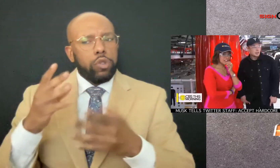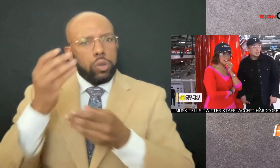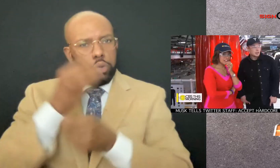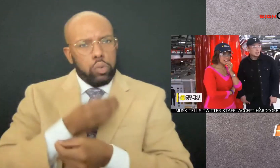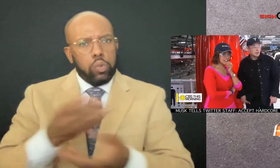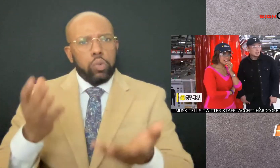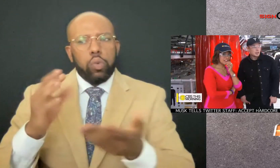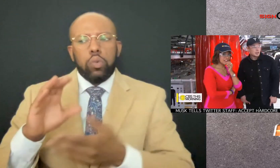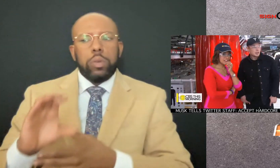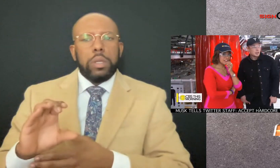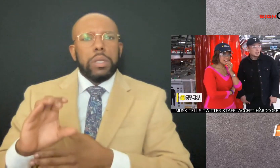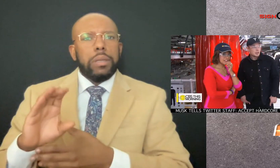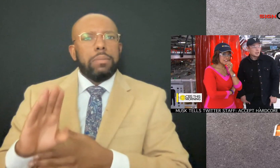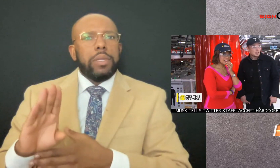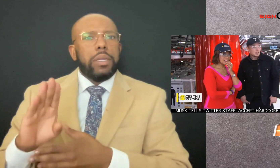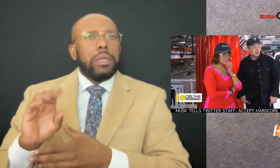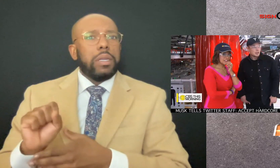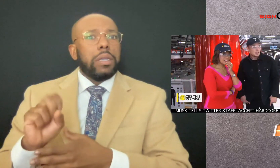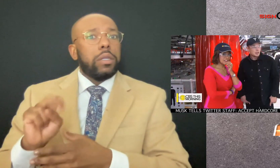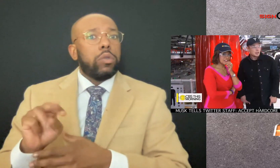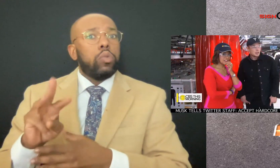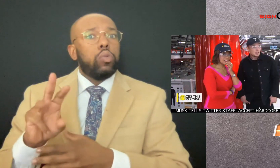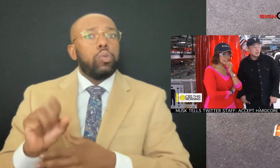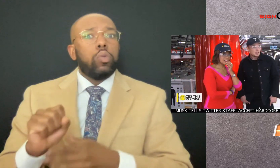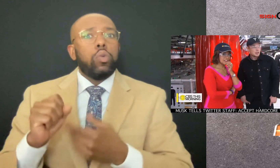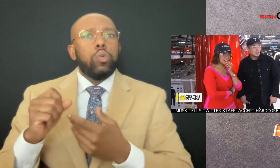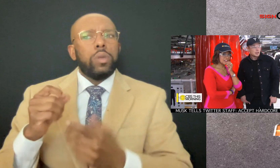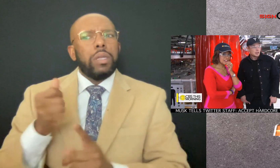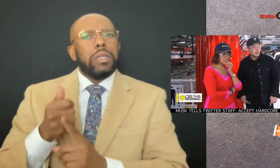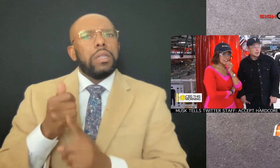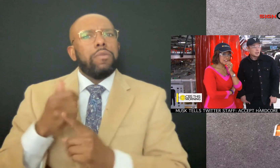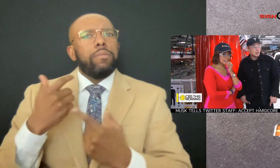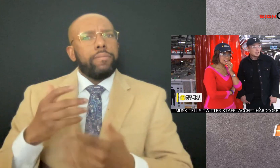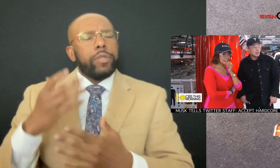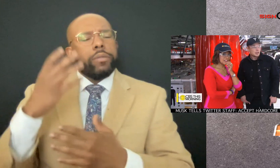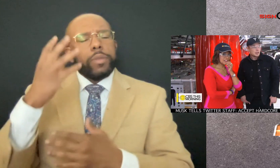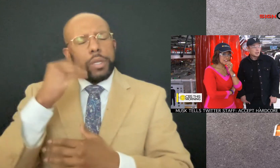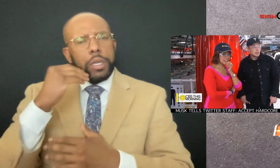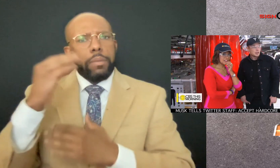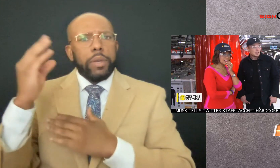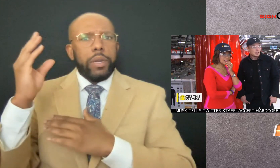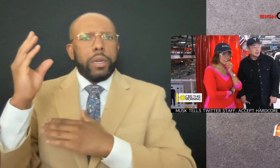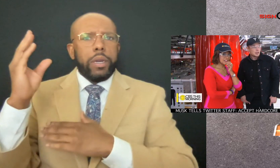In 2018. He told CBS News. He had been sleeping in his